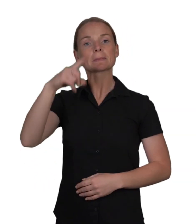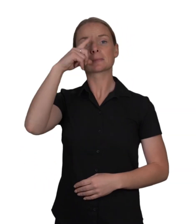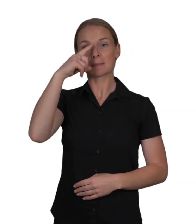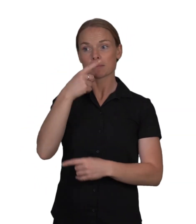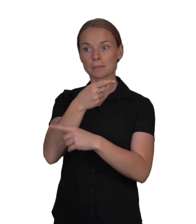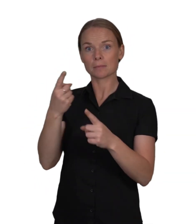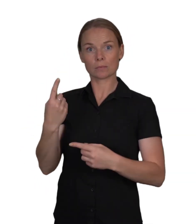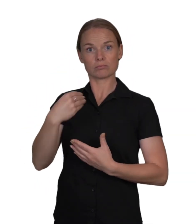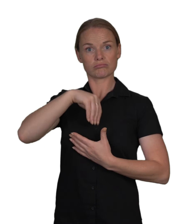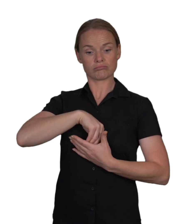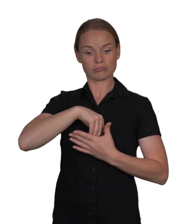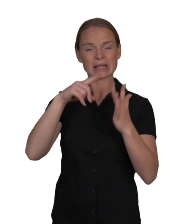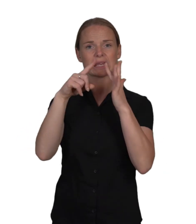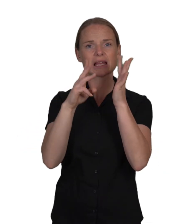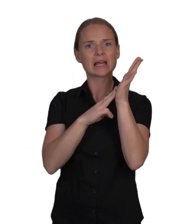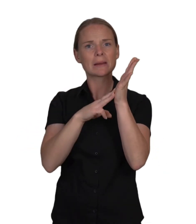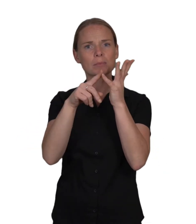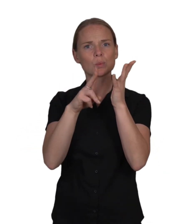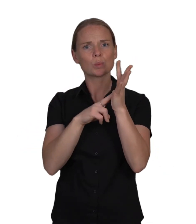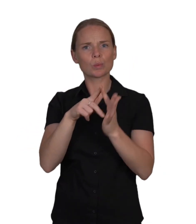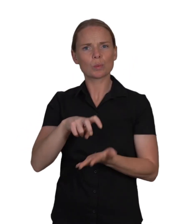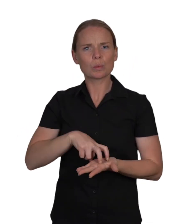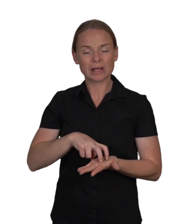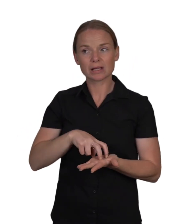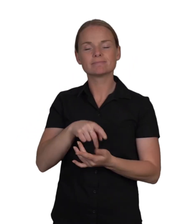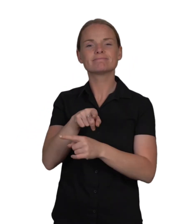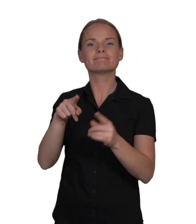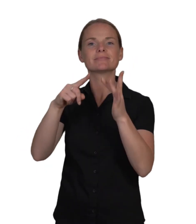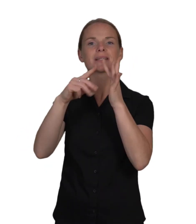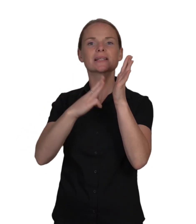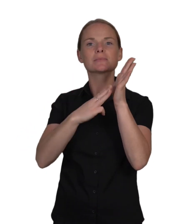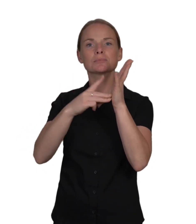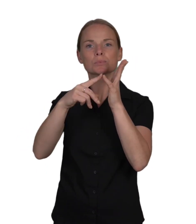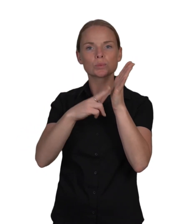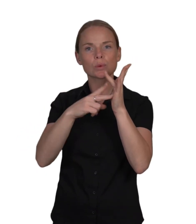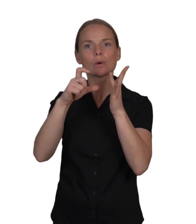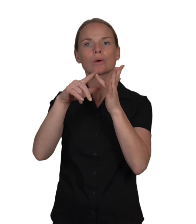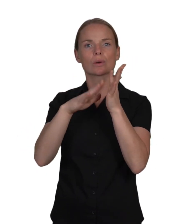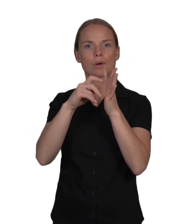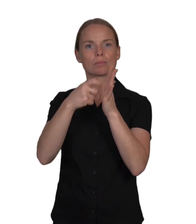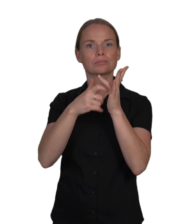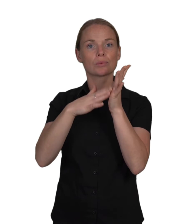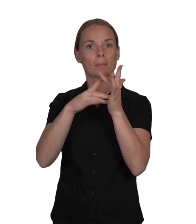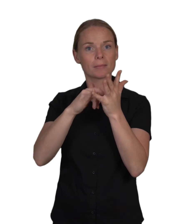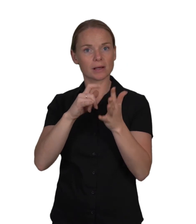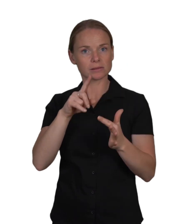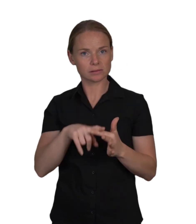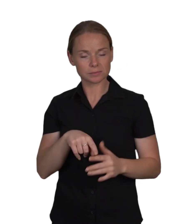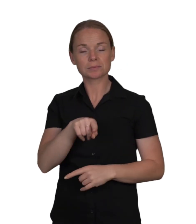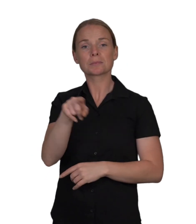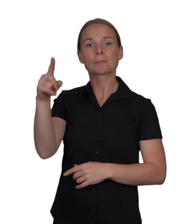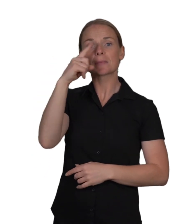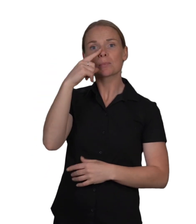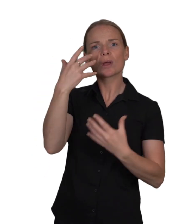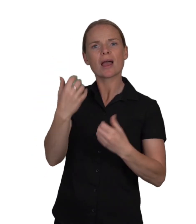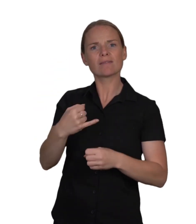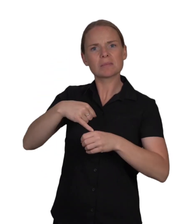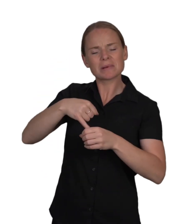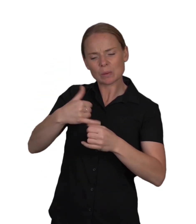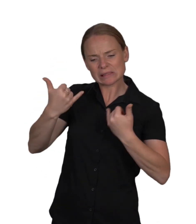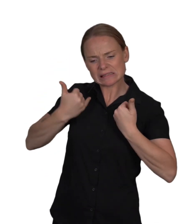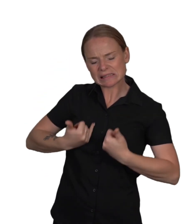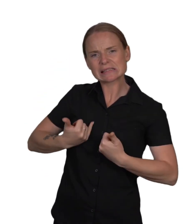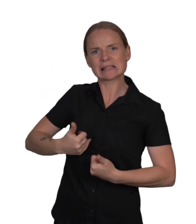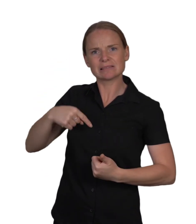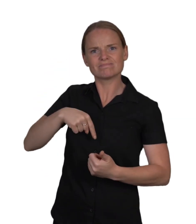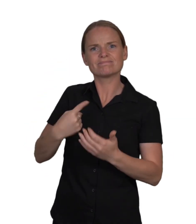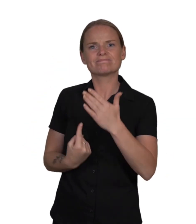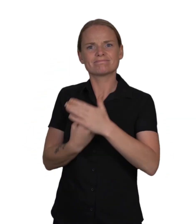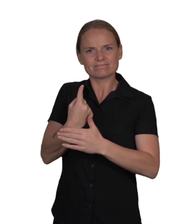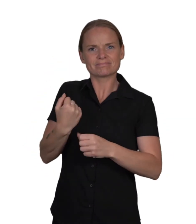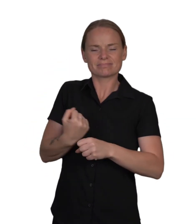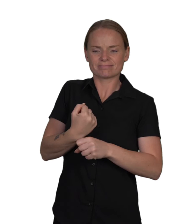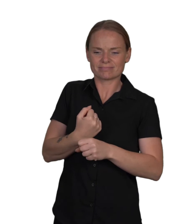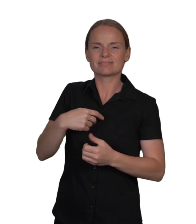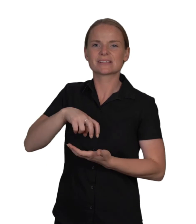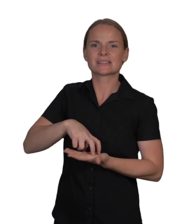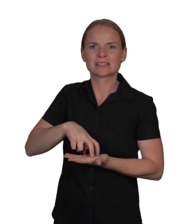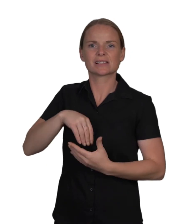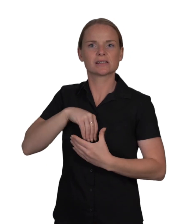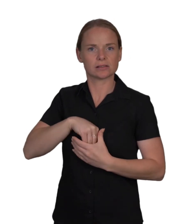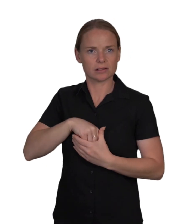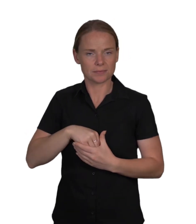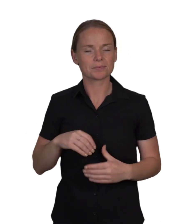People with immunocompromise includes those who have a medical condition that weakens their immune system.